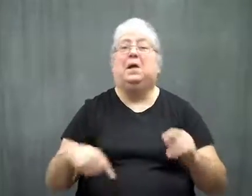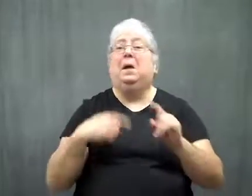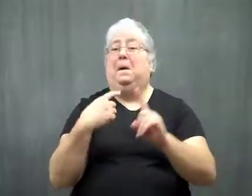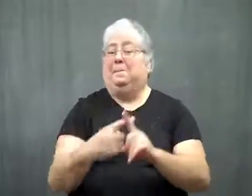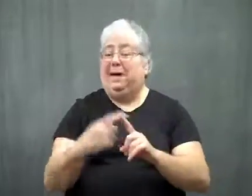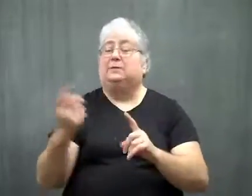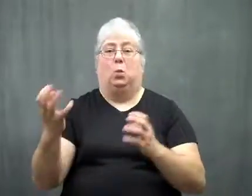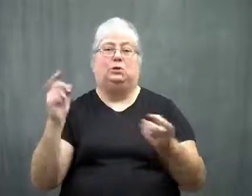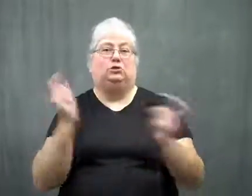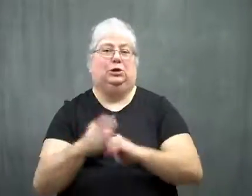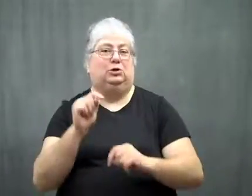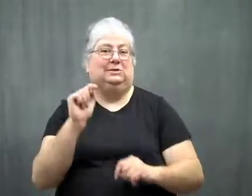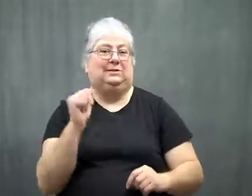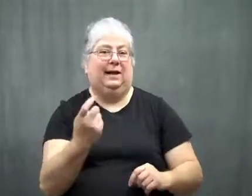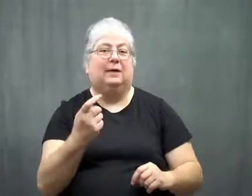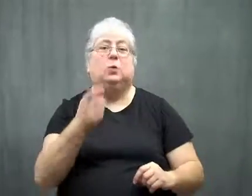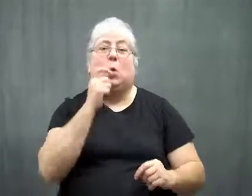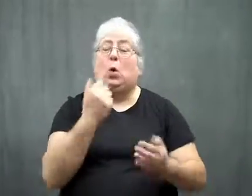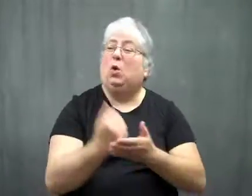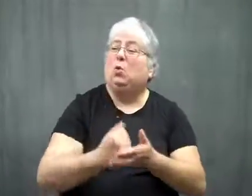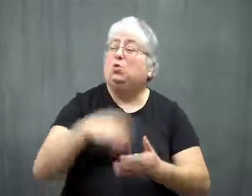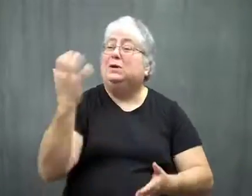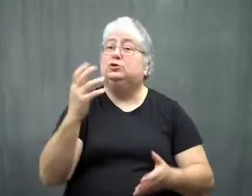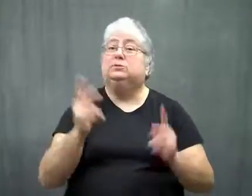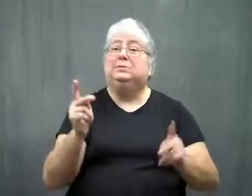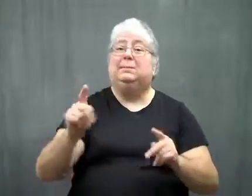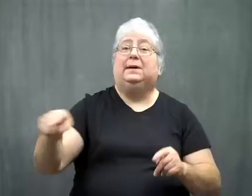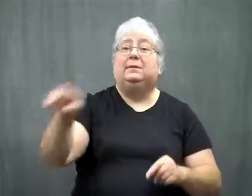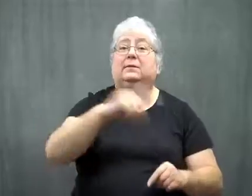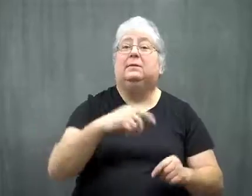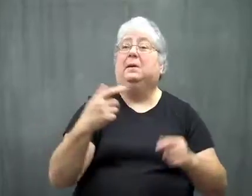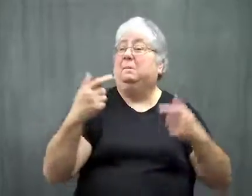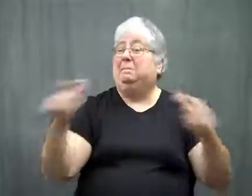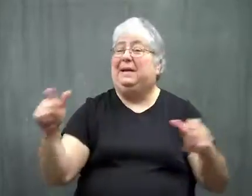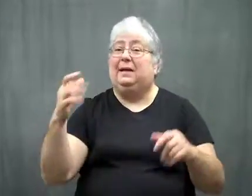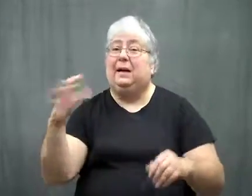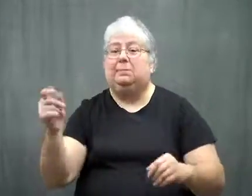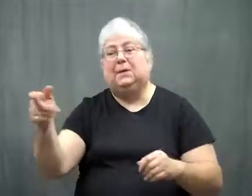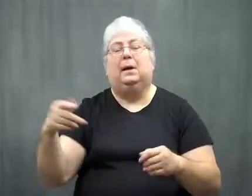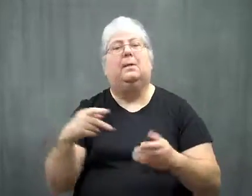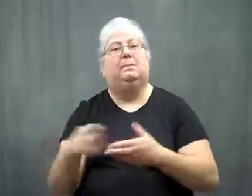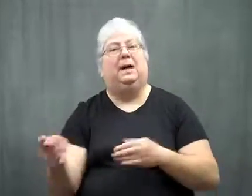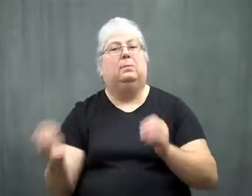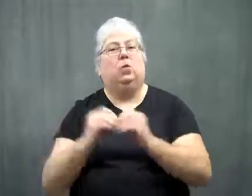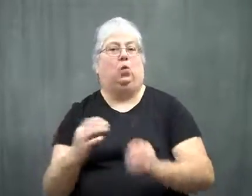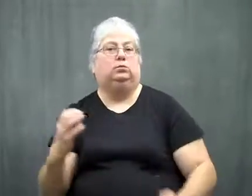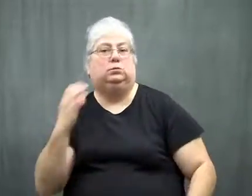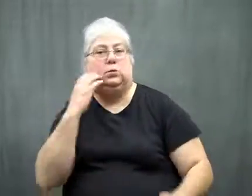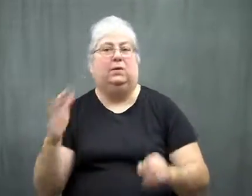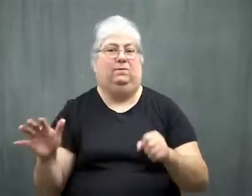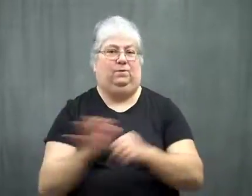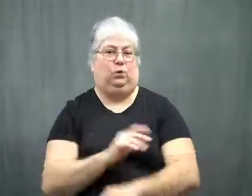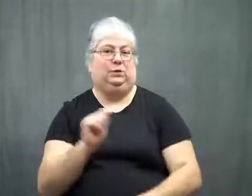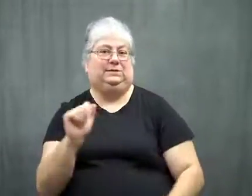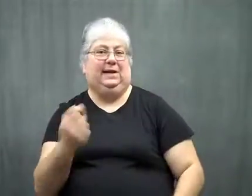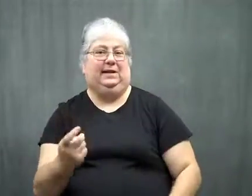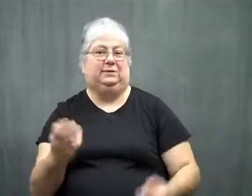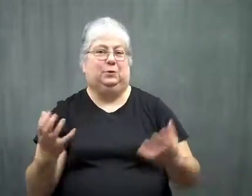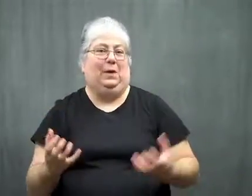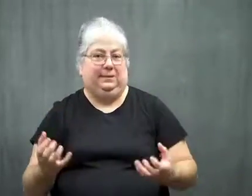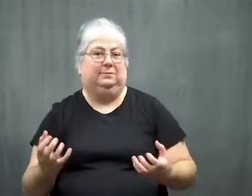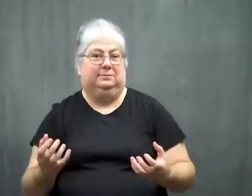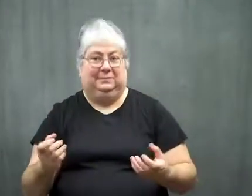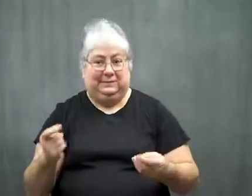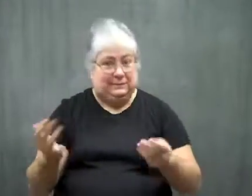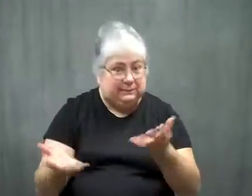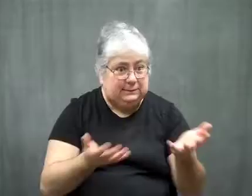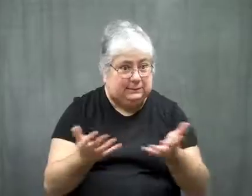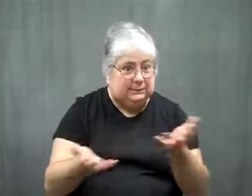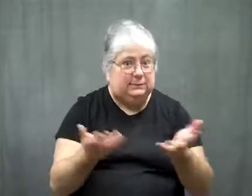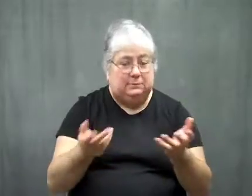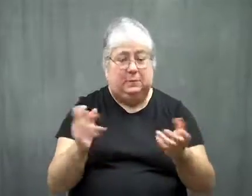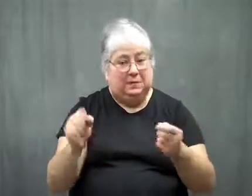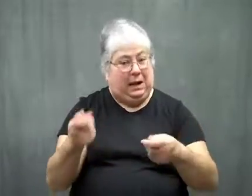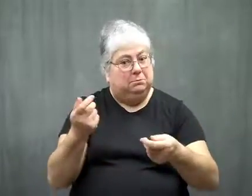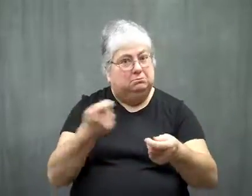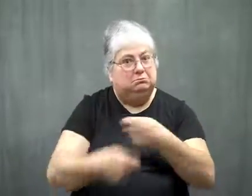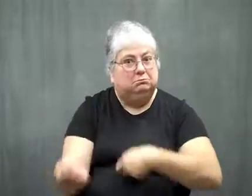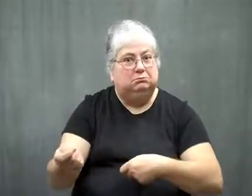He also wants the richest individuals and big businesses to pay more taxes.